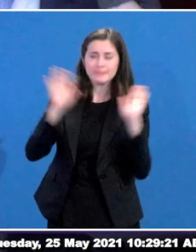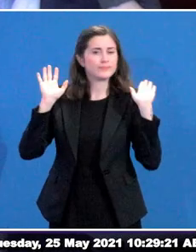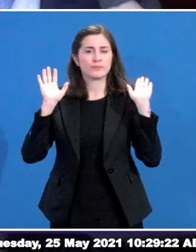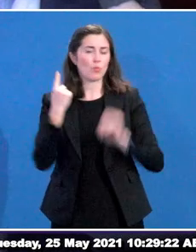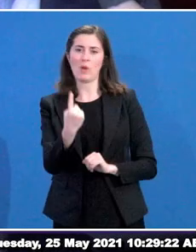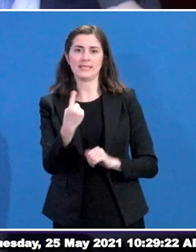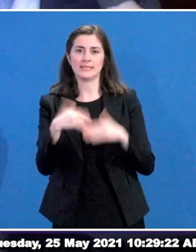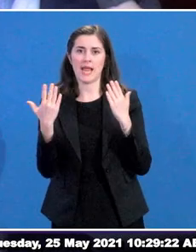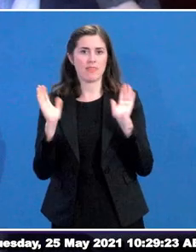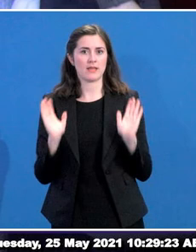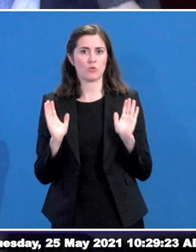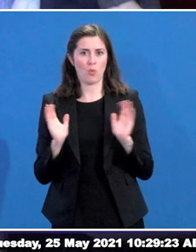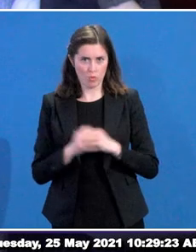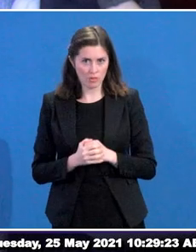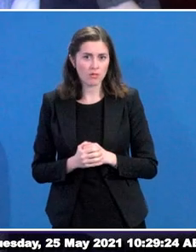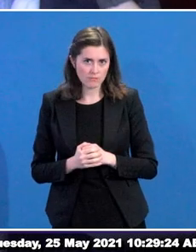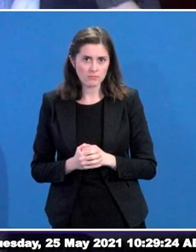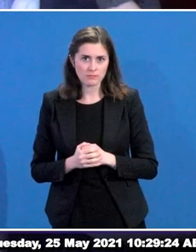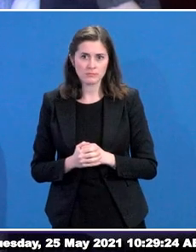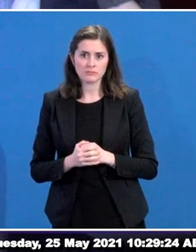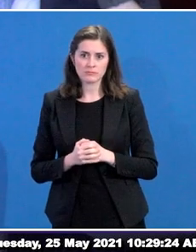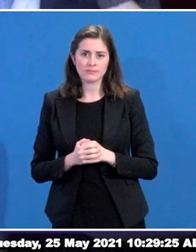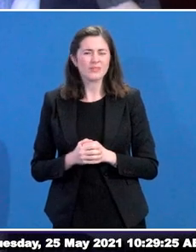is it Pavlov response over... The bing? ELIZA: The bing, yeah.